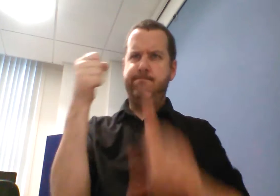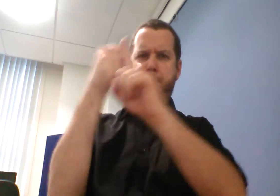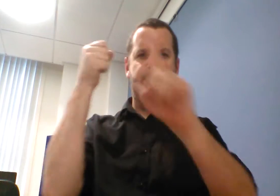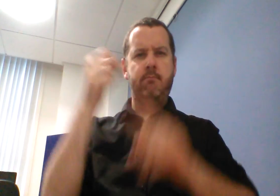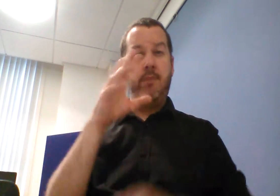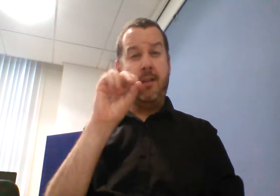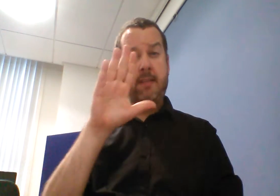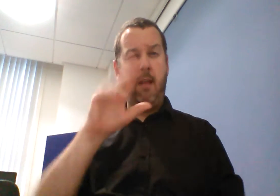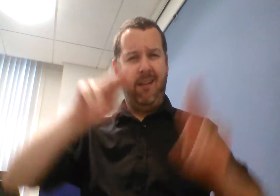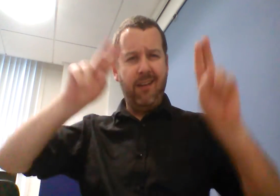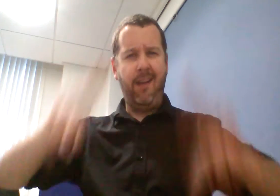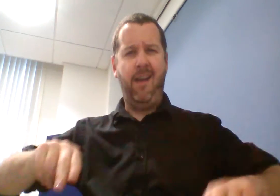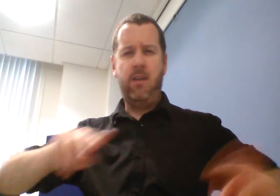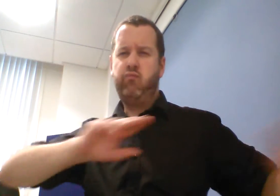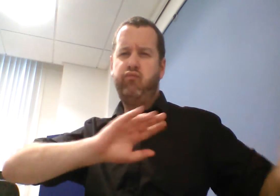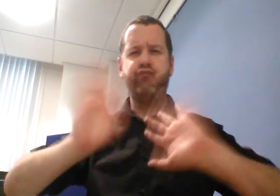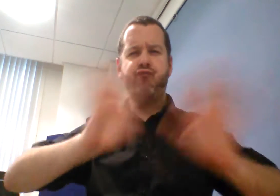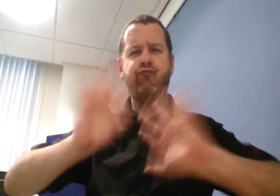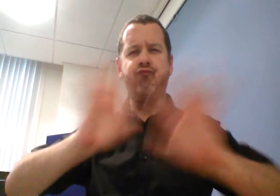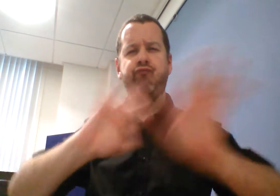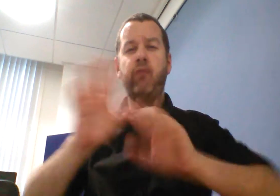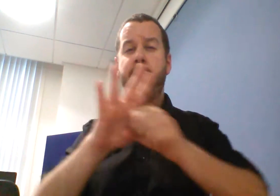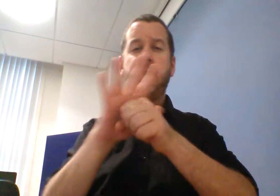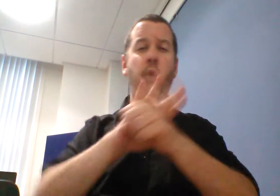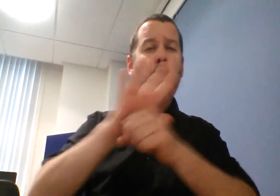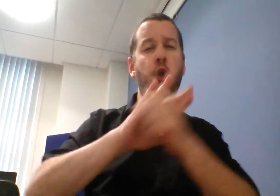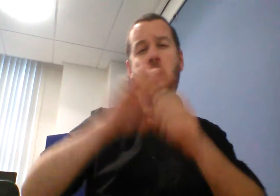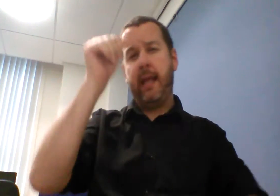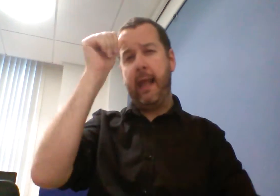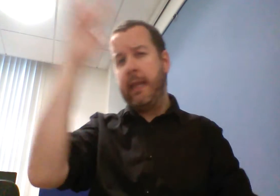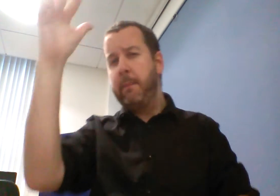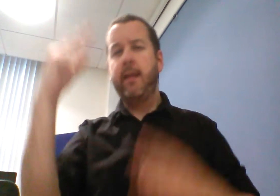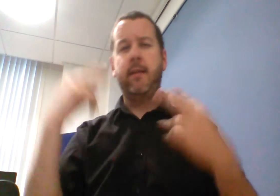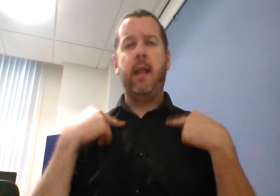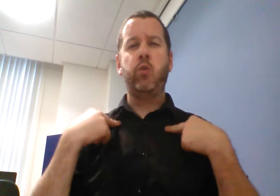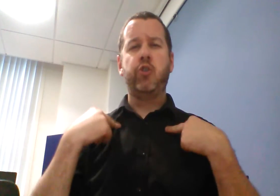that ISL was a language that you could discuss and present issues in a complete, academic style,